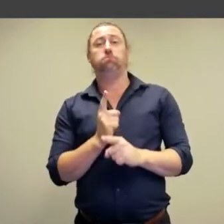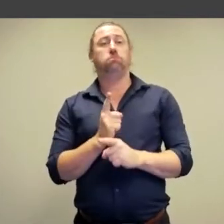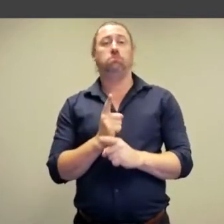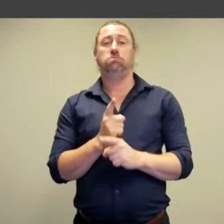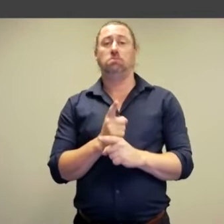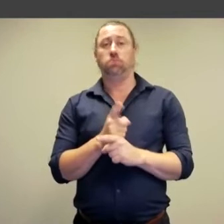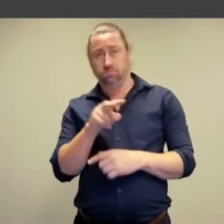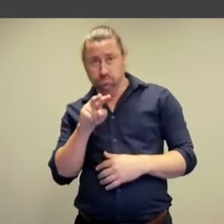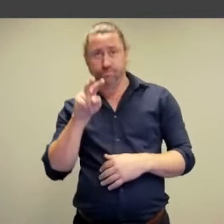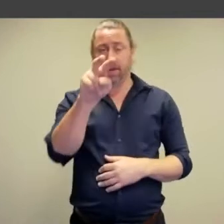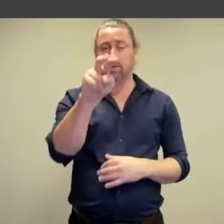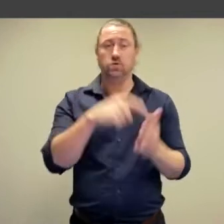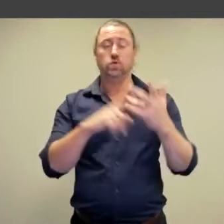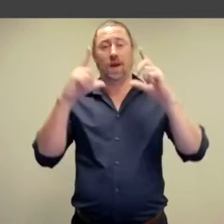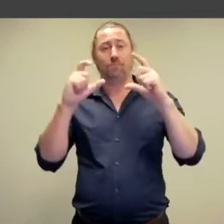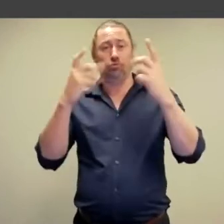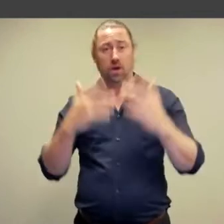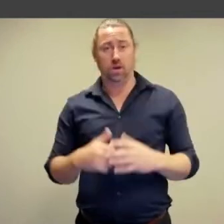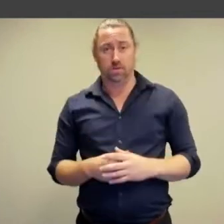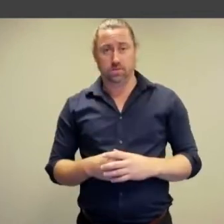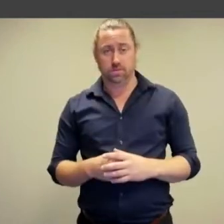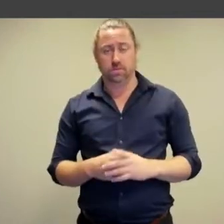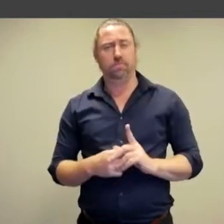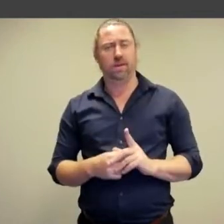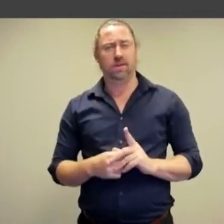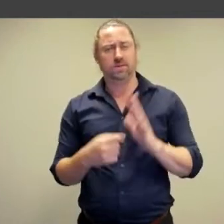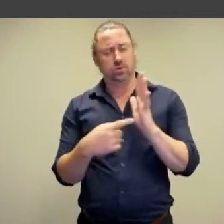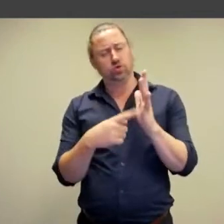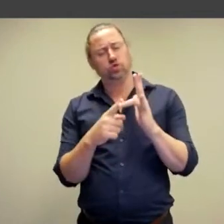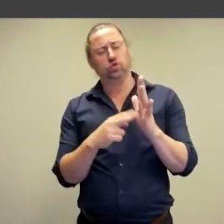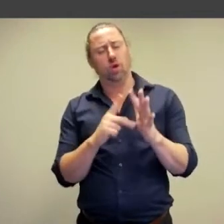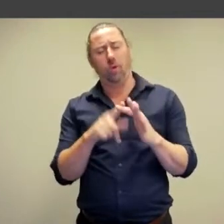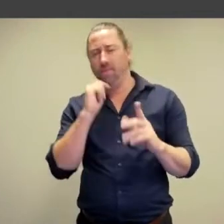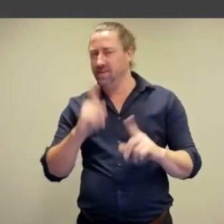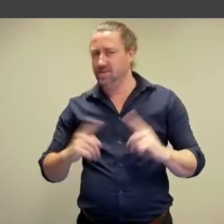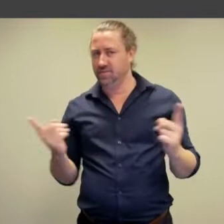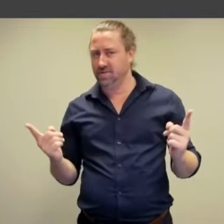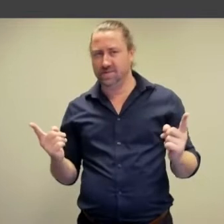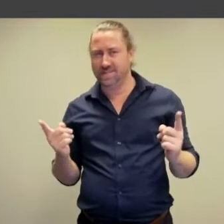the camera